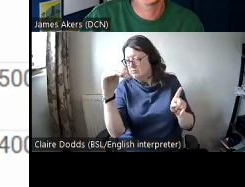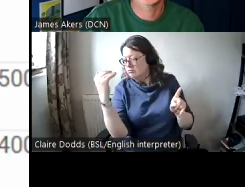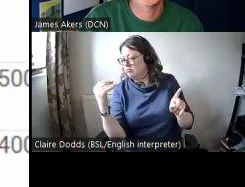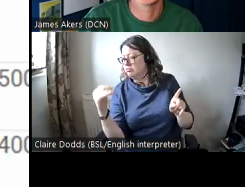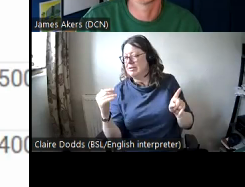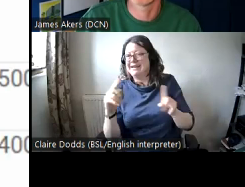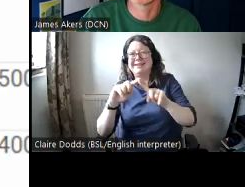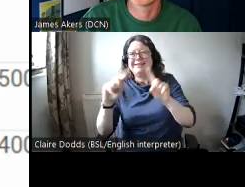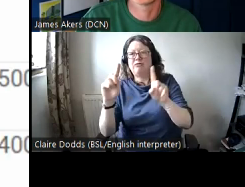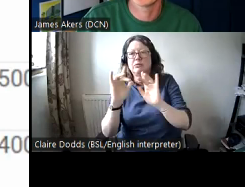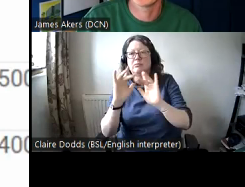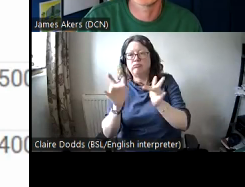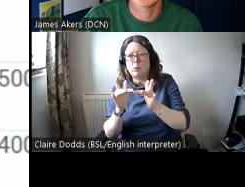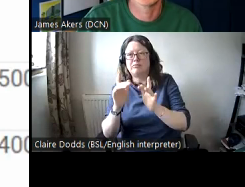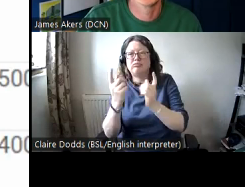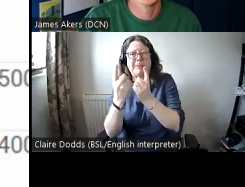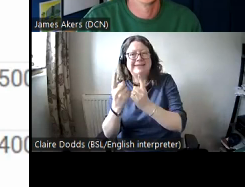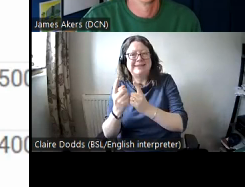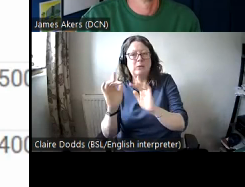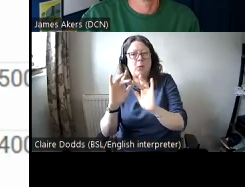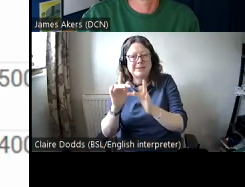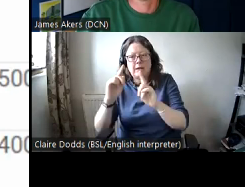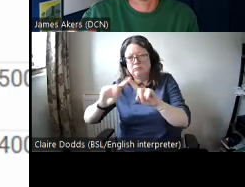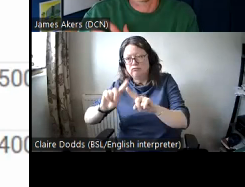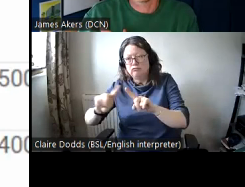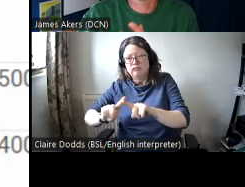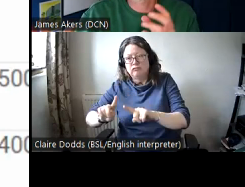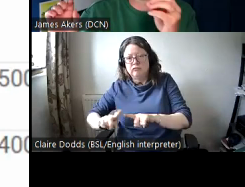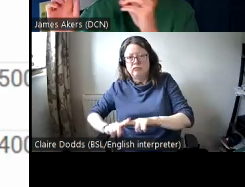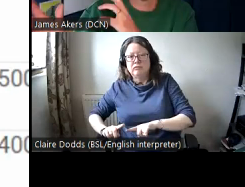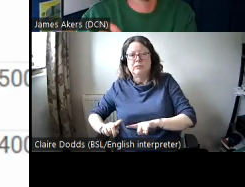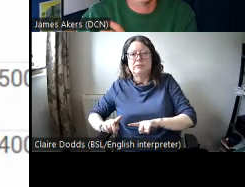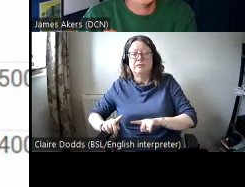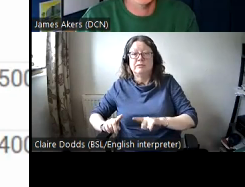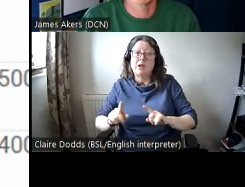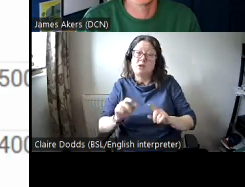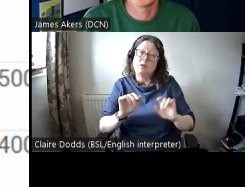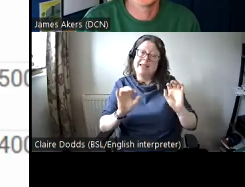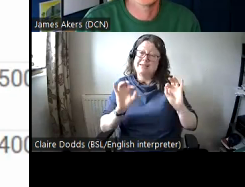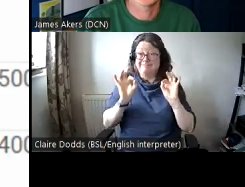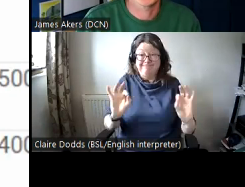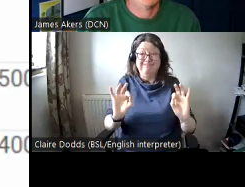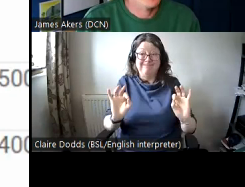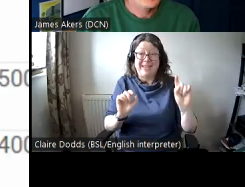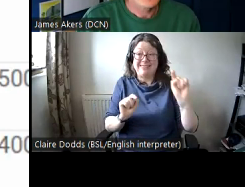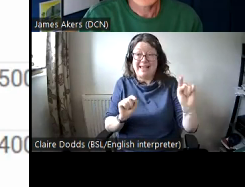You can see there's different websites under here as well. Have a look at yours. Ideally, you want to be in this structure.